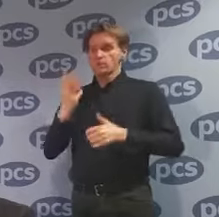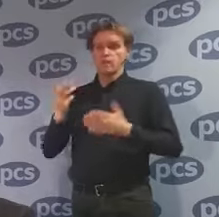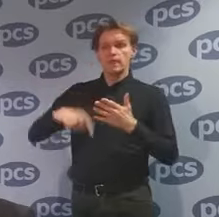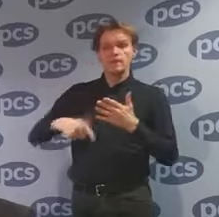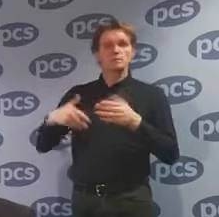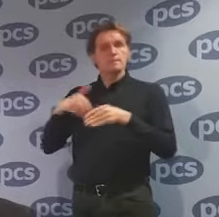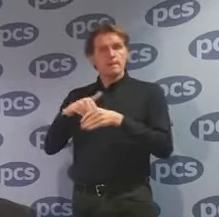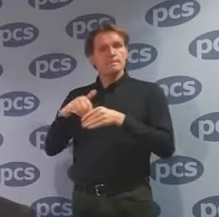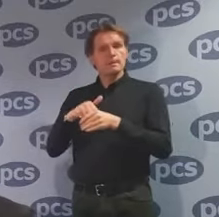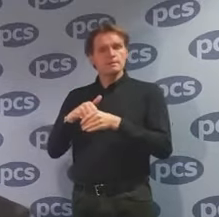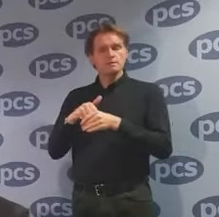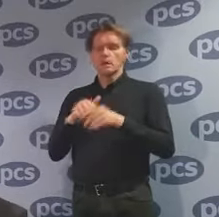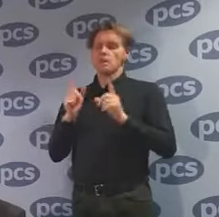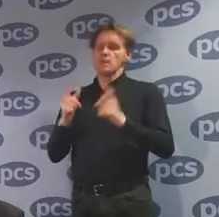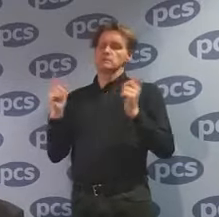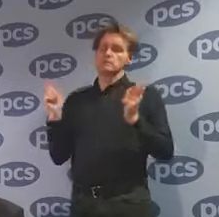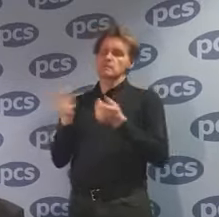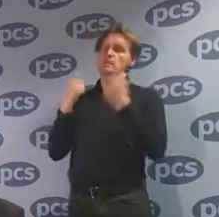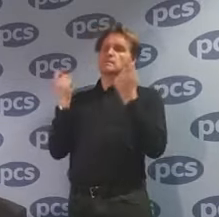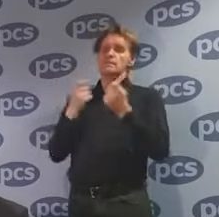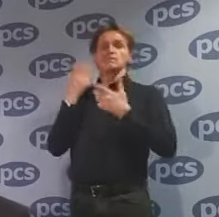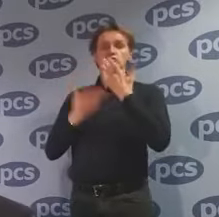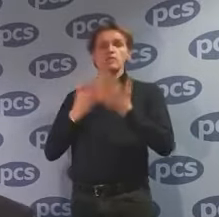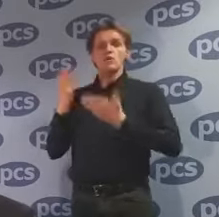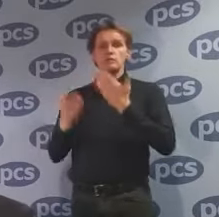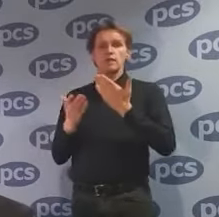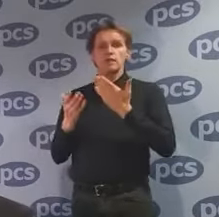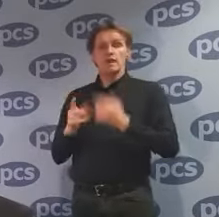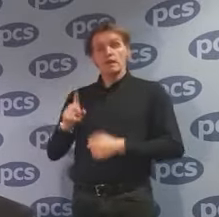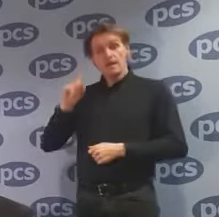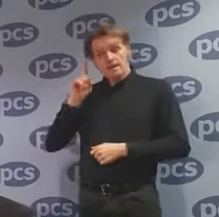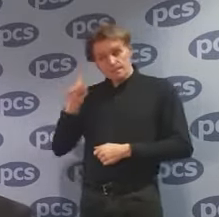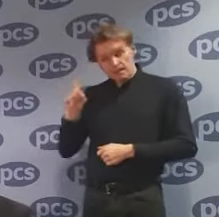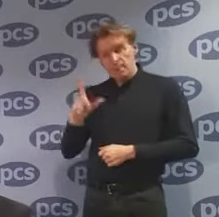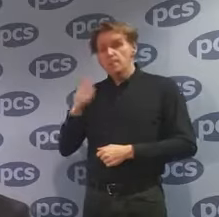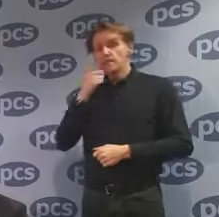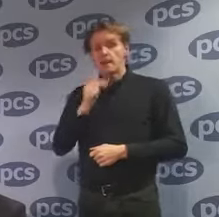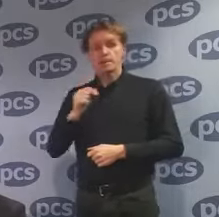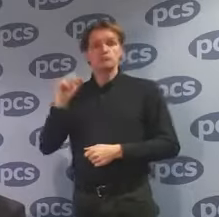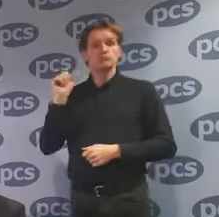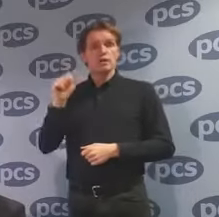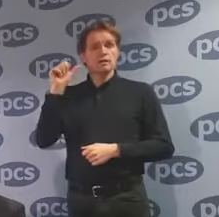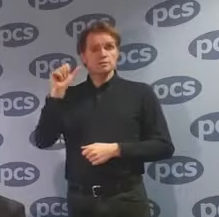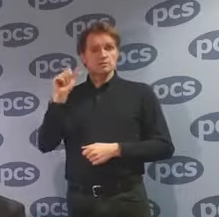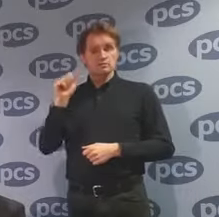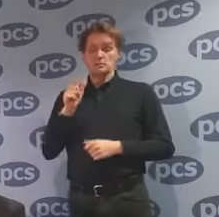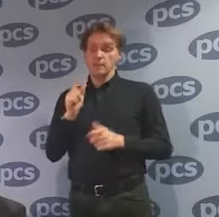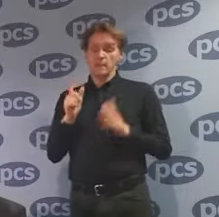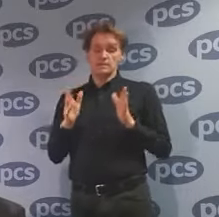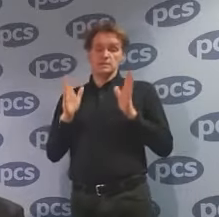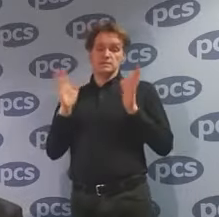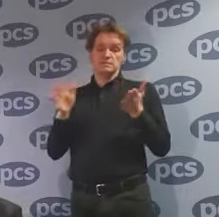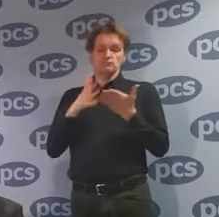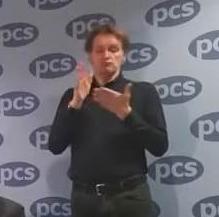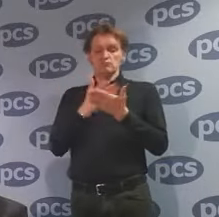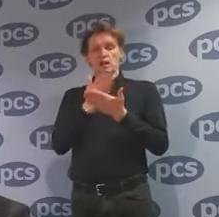success story for the union but Roy is right to say if that was the statutory ballot result it would be the ridiculous situation